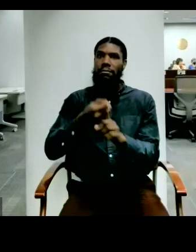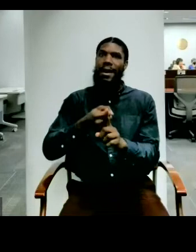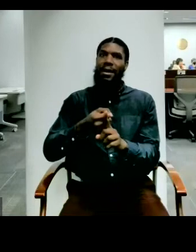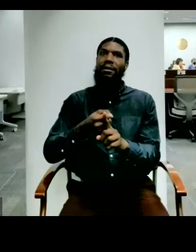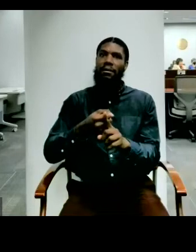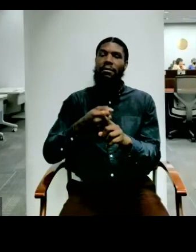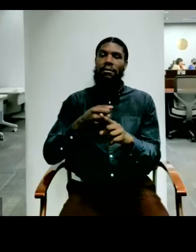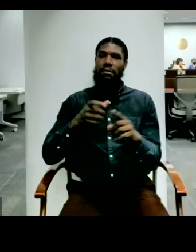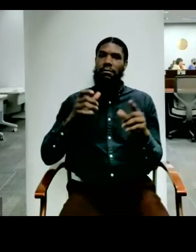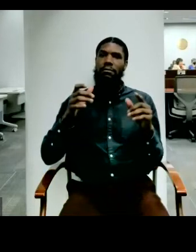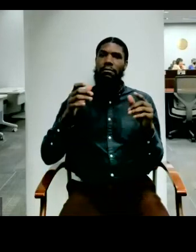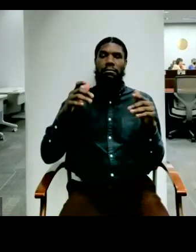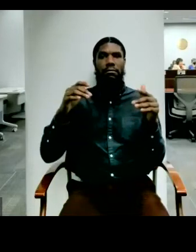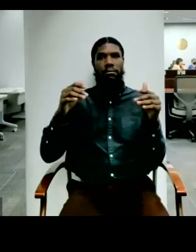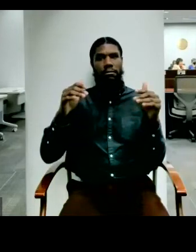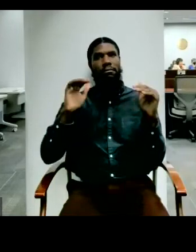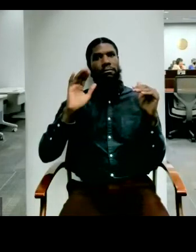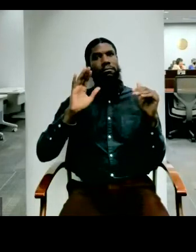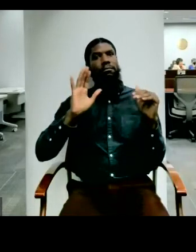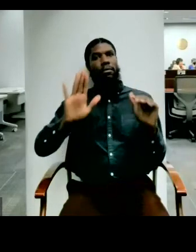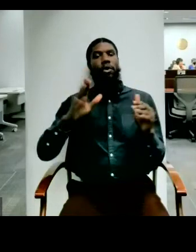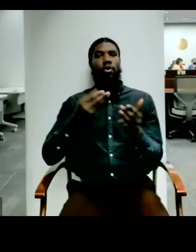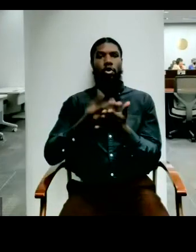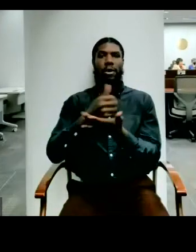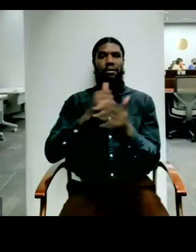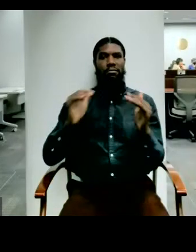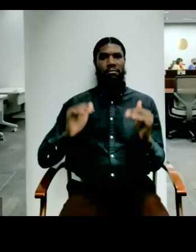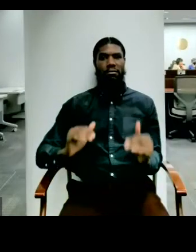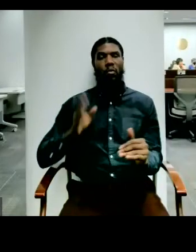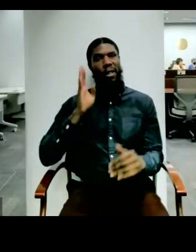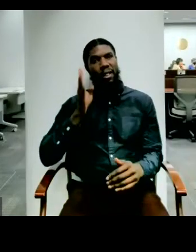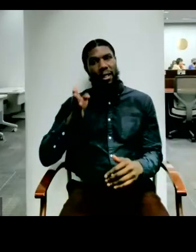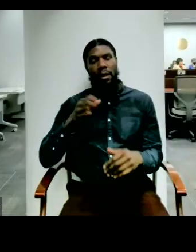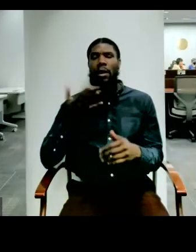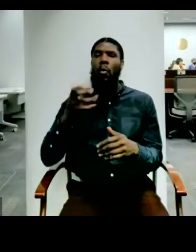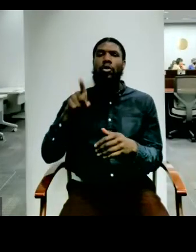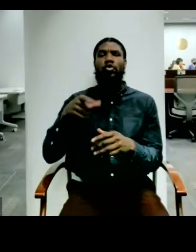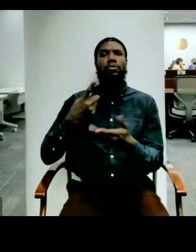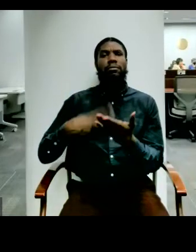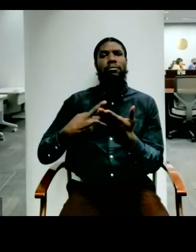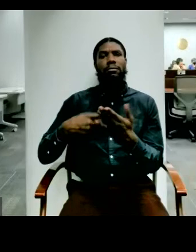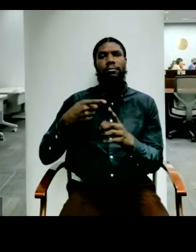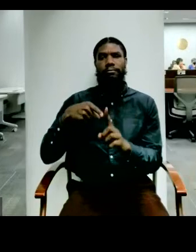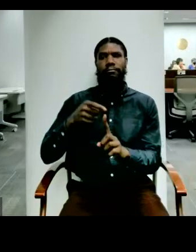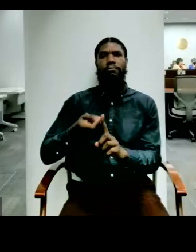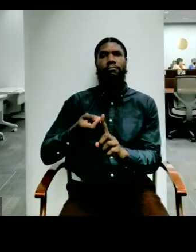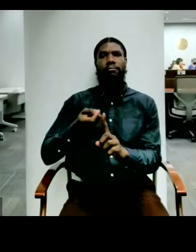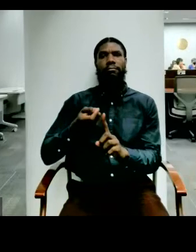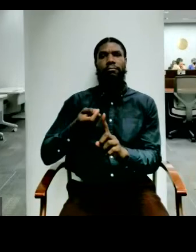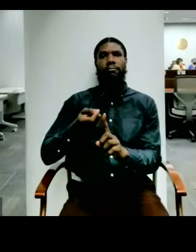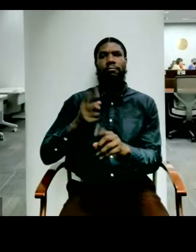um earnings. So like you to talk about whether you think that they have the issues of literacy,